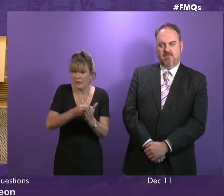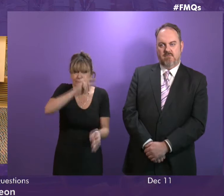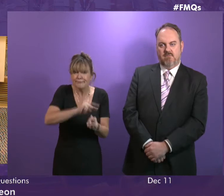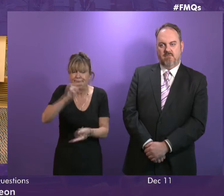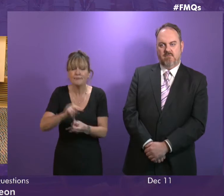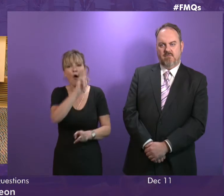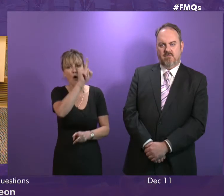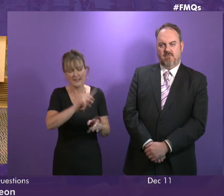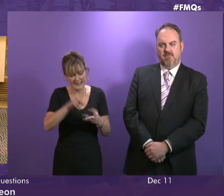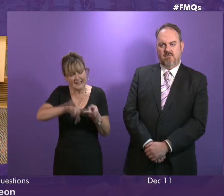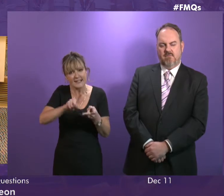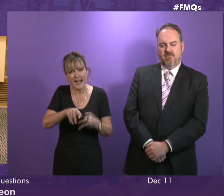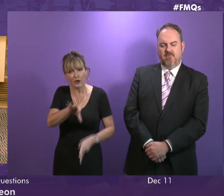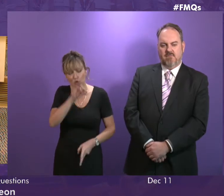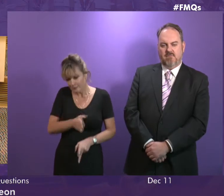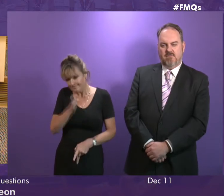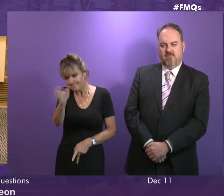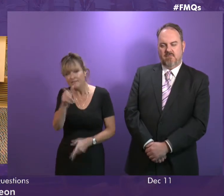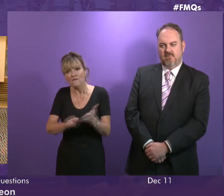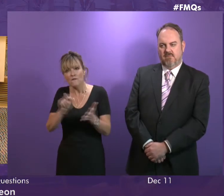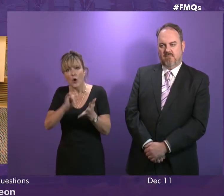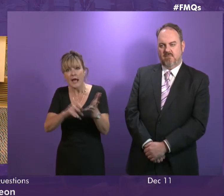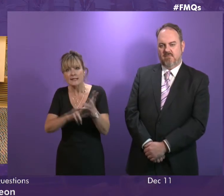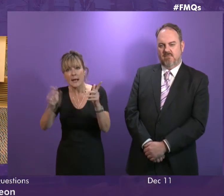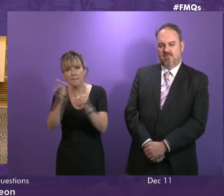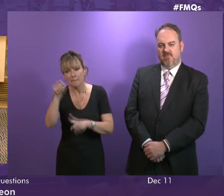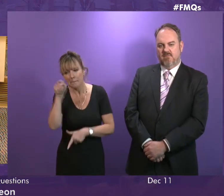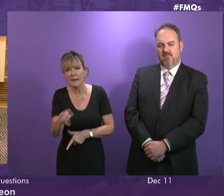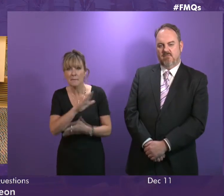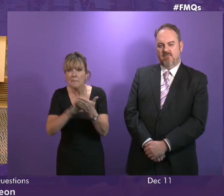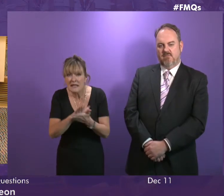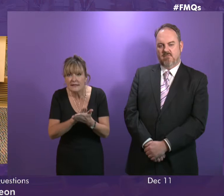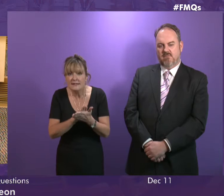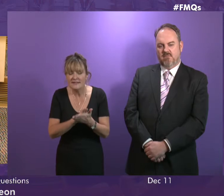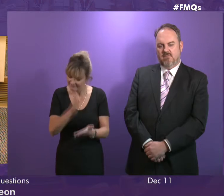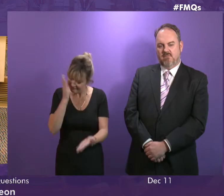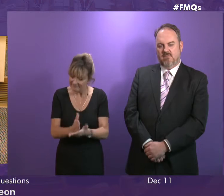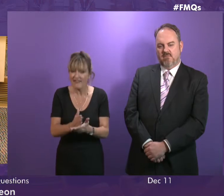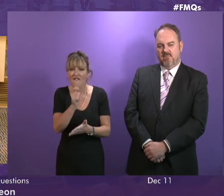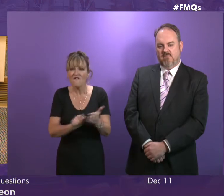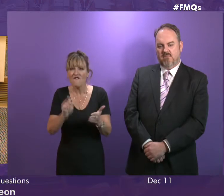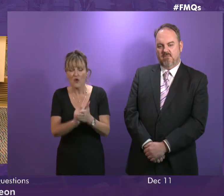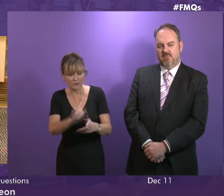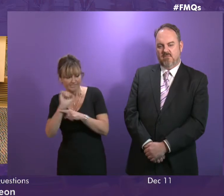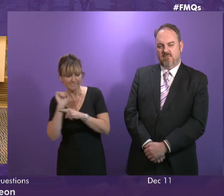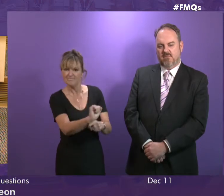people of Scotland can vote SNP. A vote for the SNP is a vote to lock Boris Johnson out